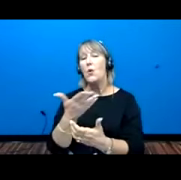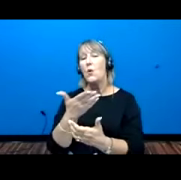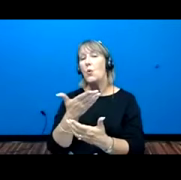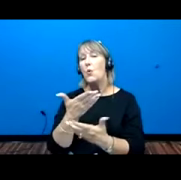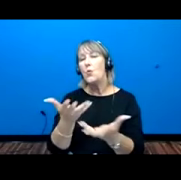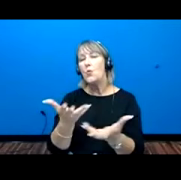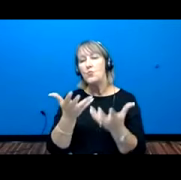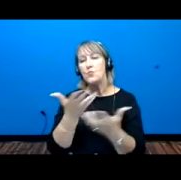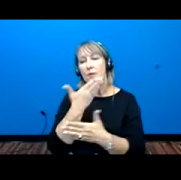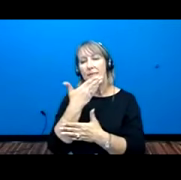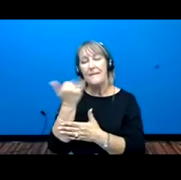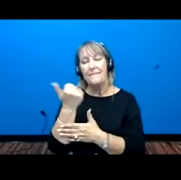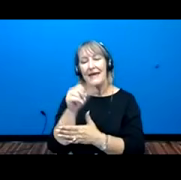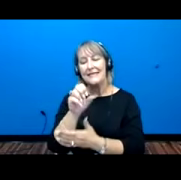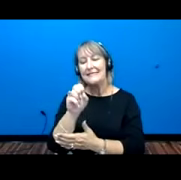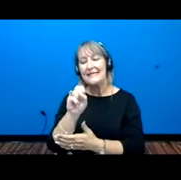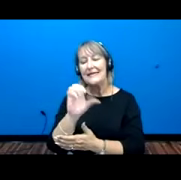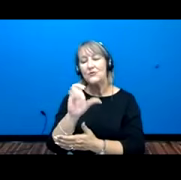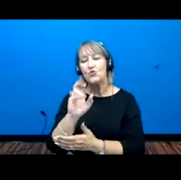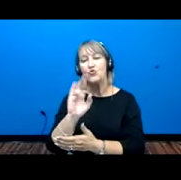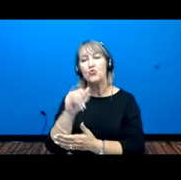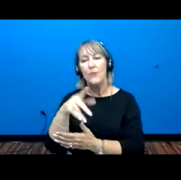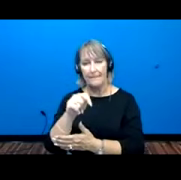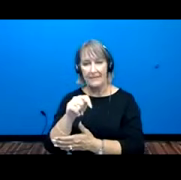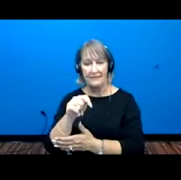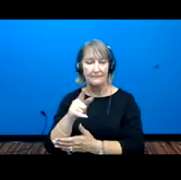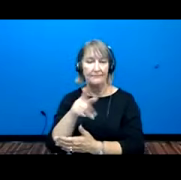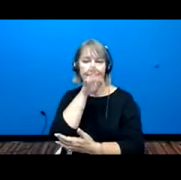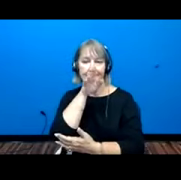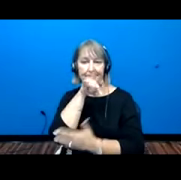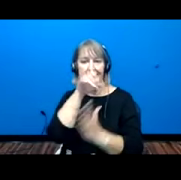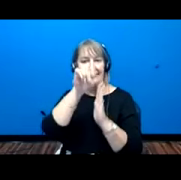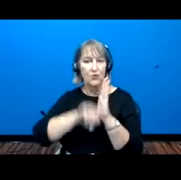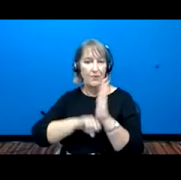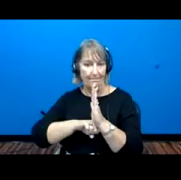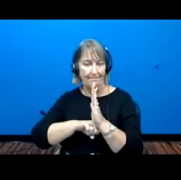so that we can then help produce the best videos out there when it comes to COVID-19